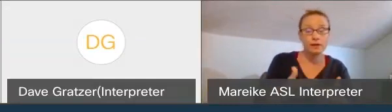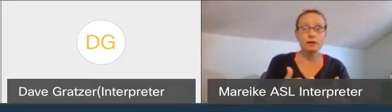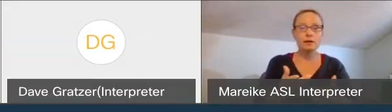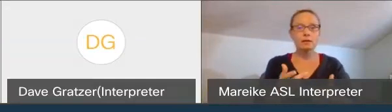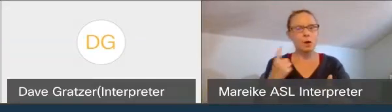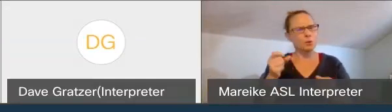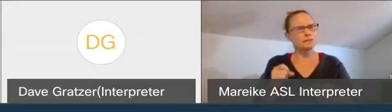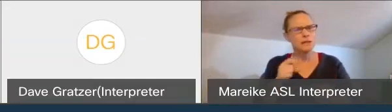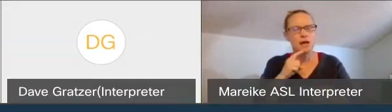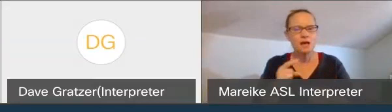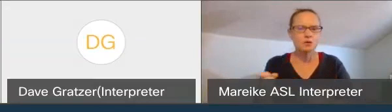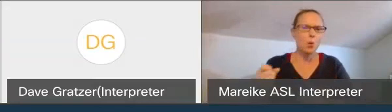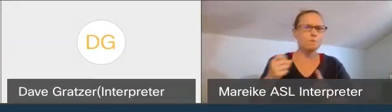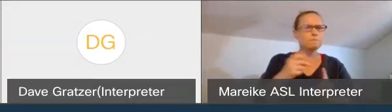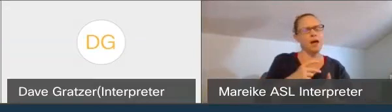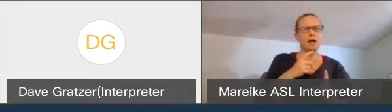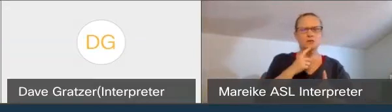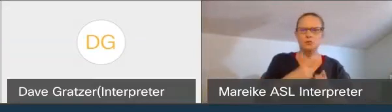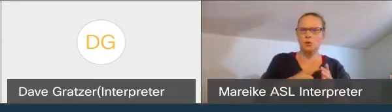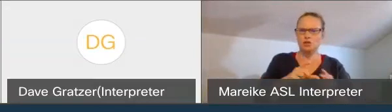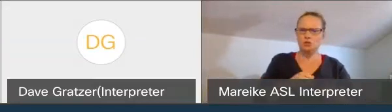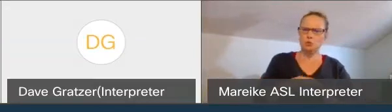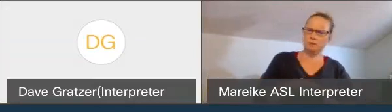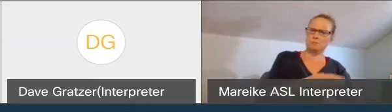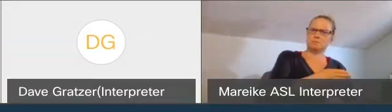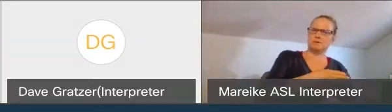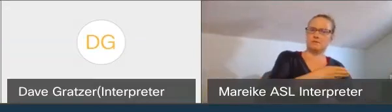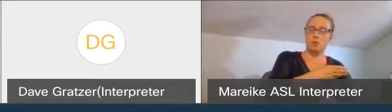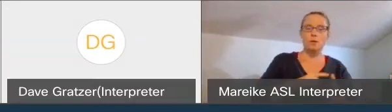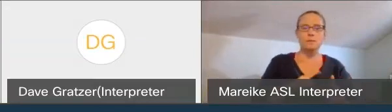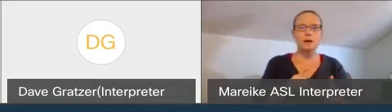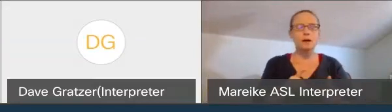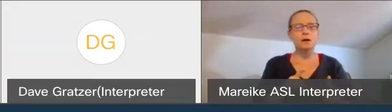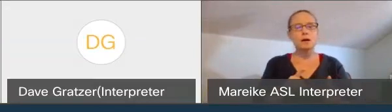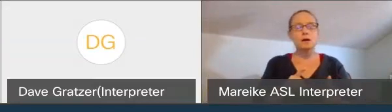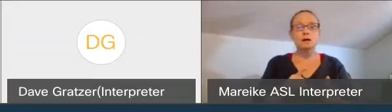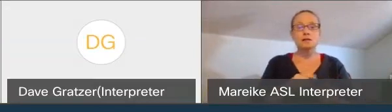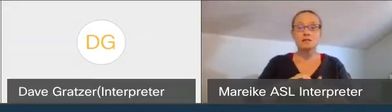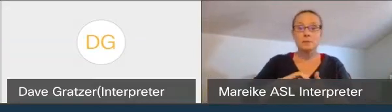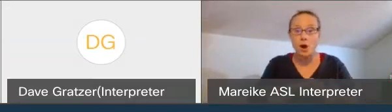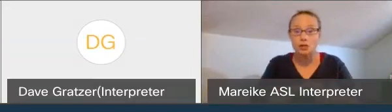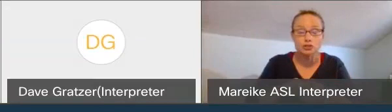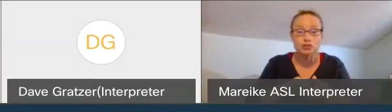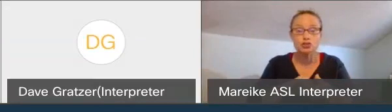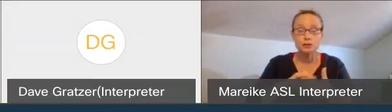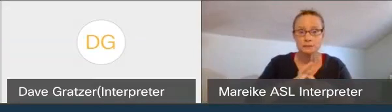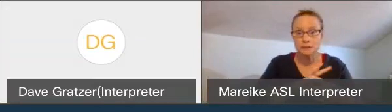and do what you were doing before. But, um, you know, the partnerships and the collaboration are the most important thing,